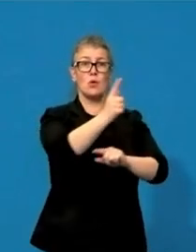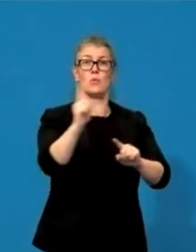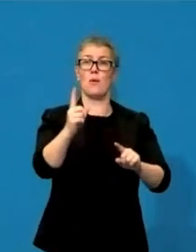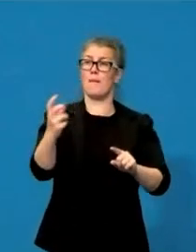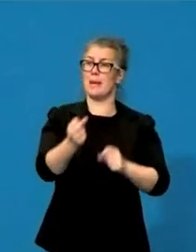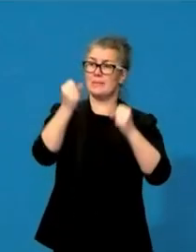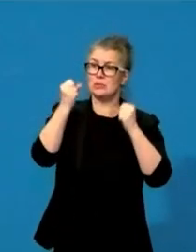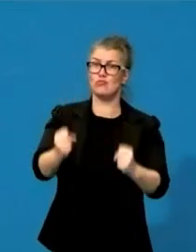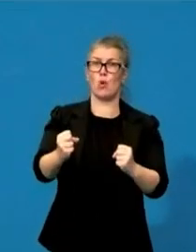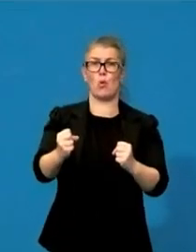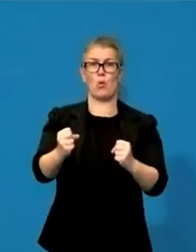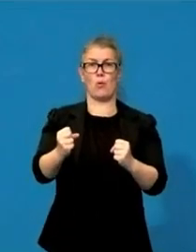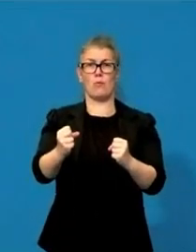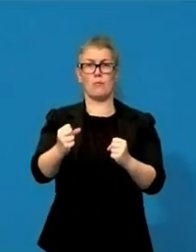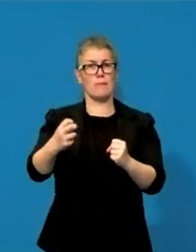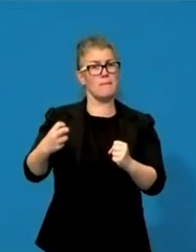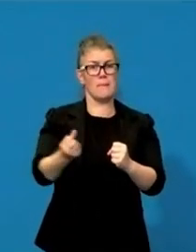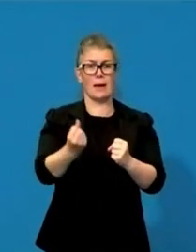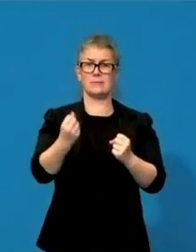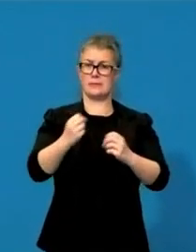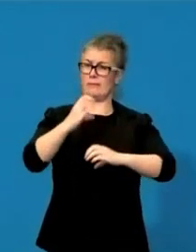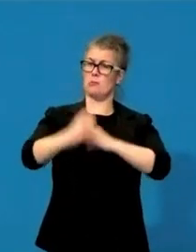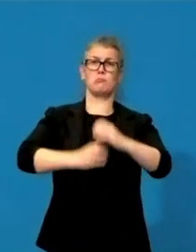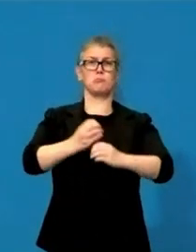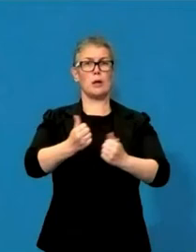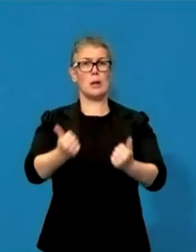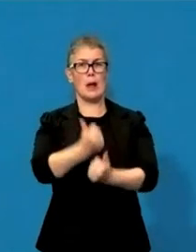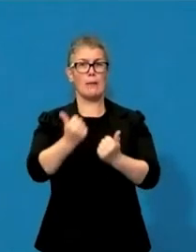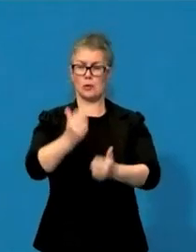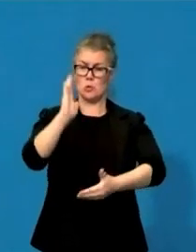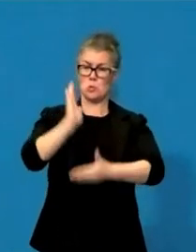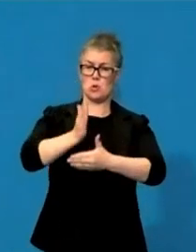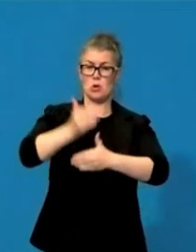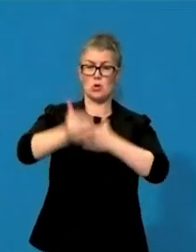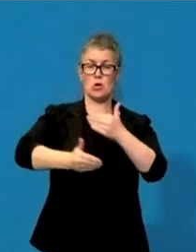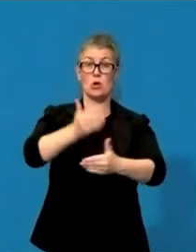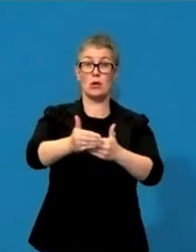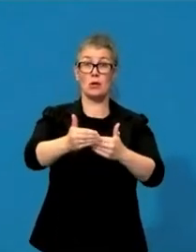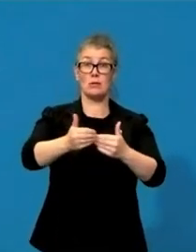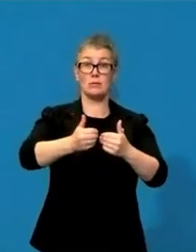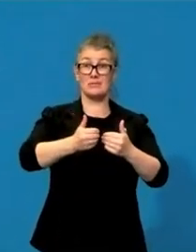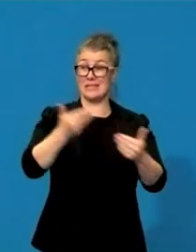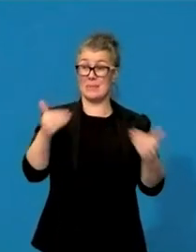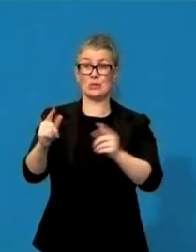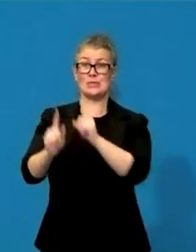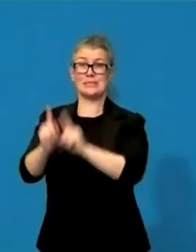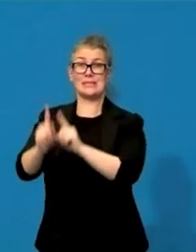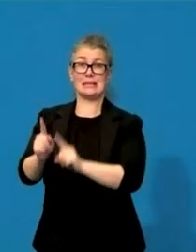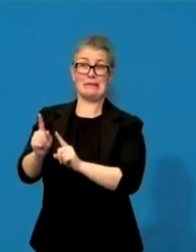must be durable over a much longer period than being in the city, because the services